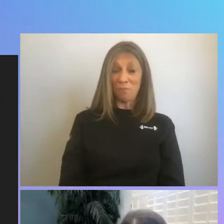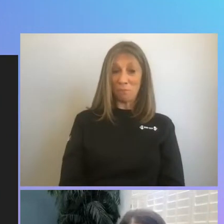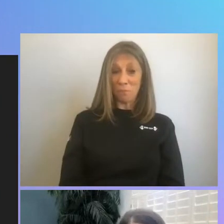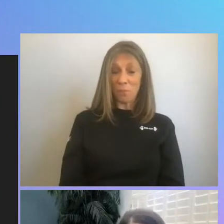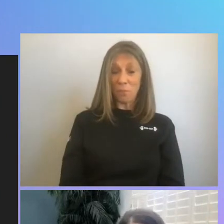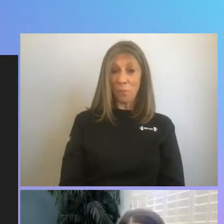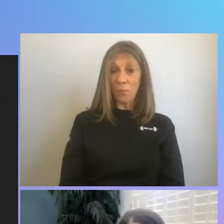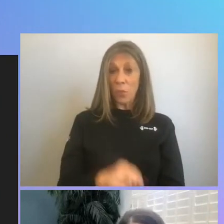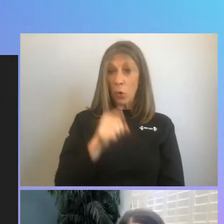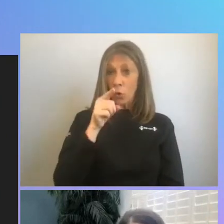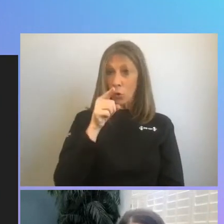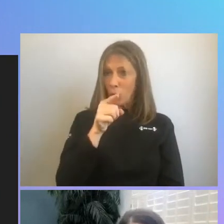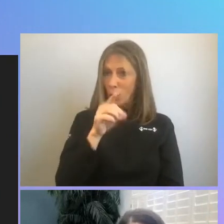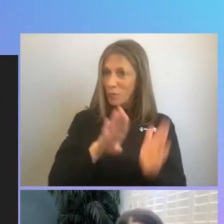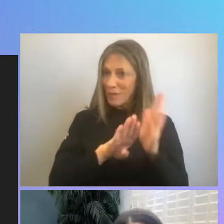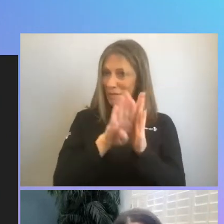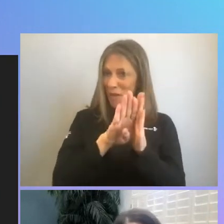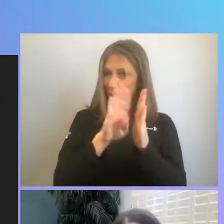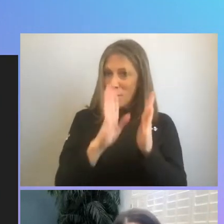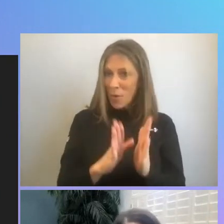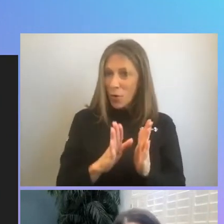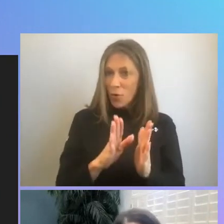for you developers, you have a lot of things to do. I bet your